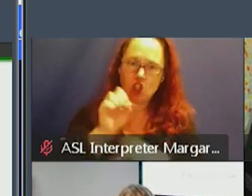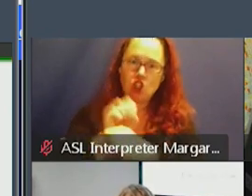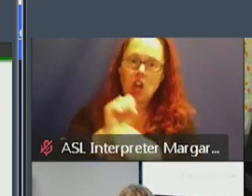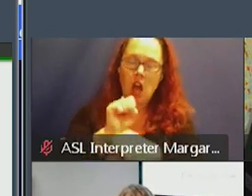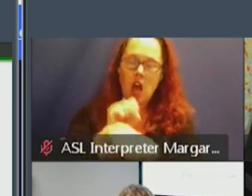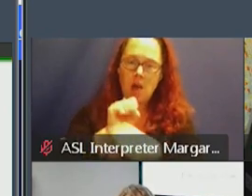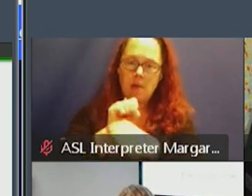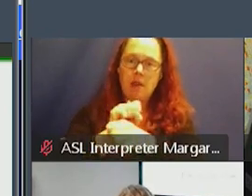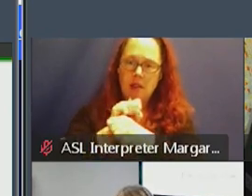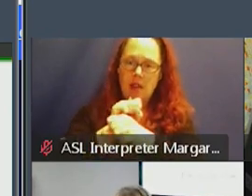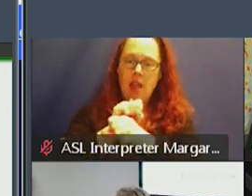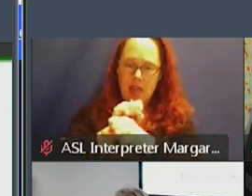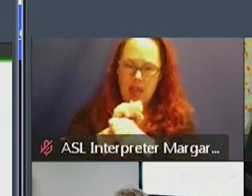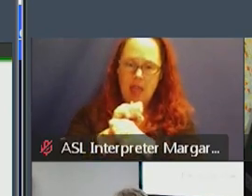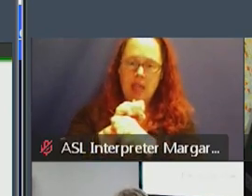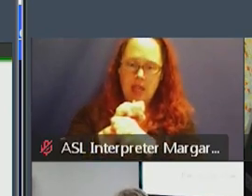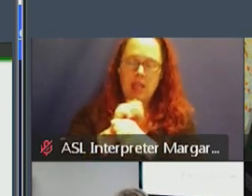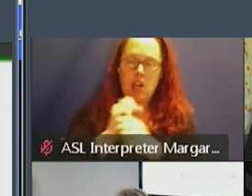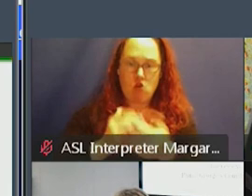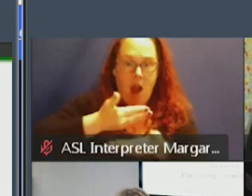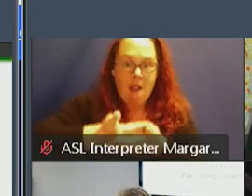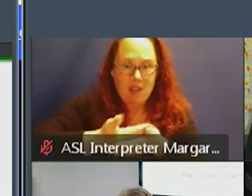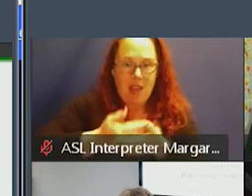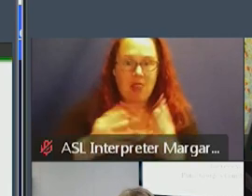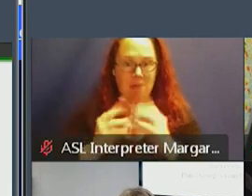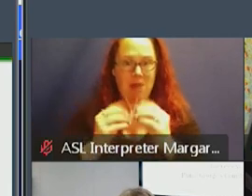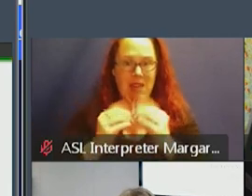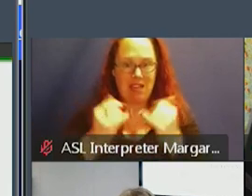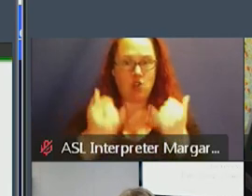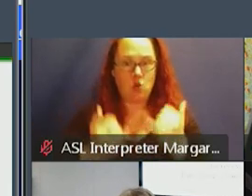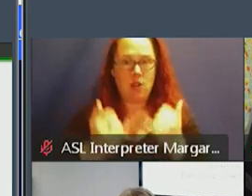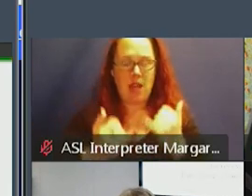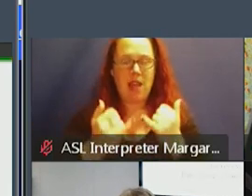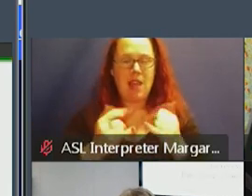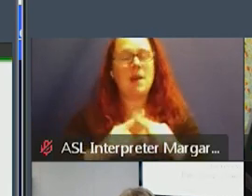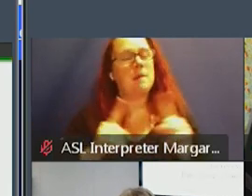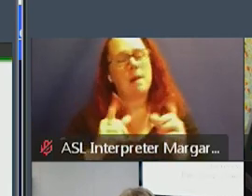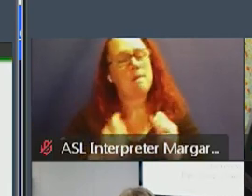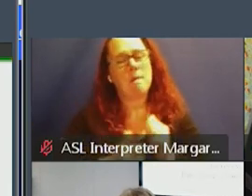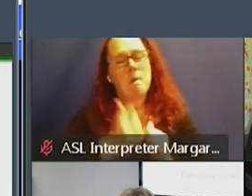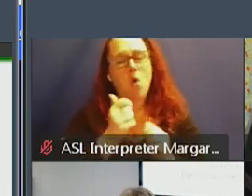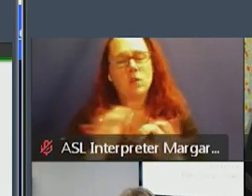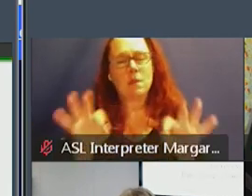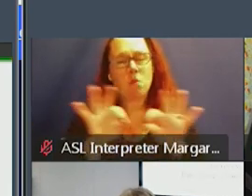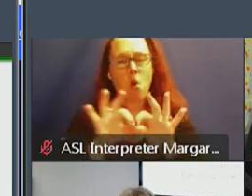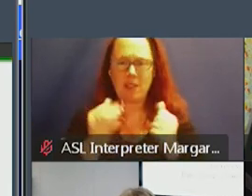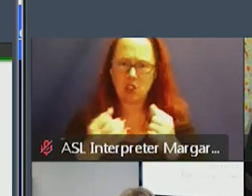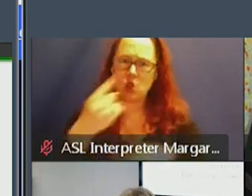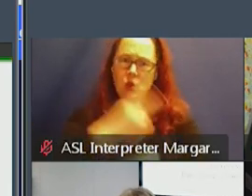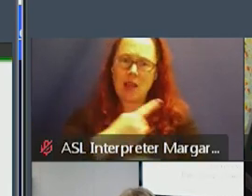today, but, but finally, I think most importantly, I just think that today's discussion was an exemplary